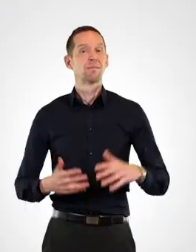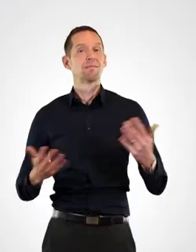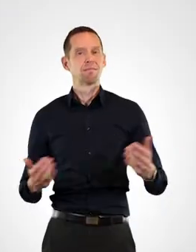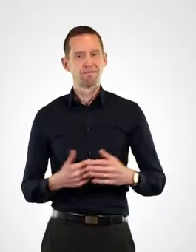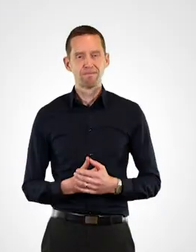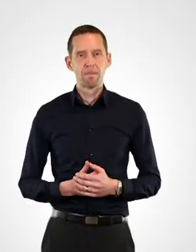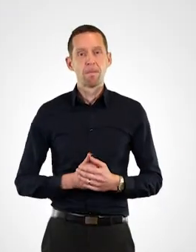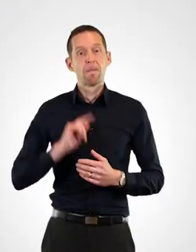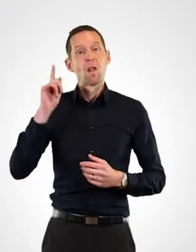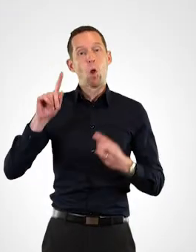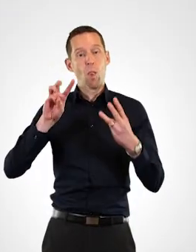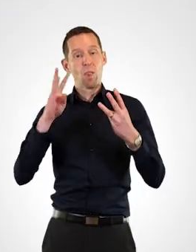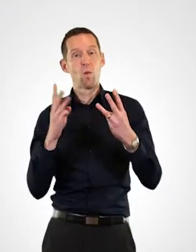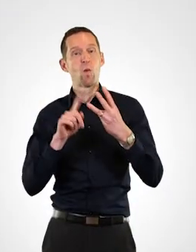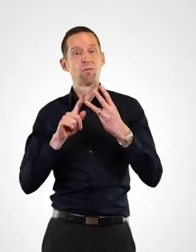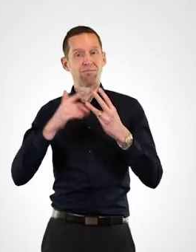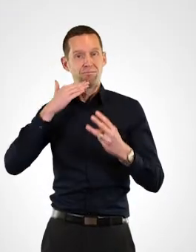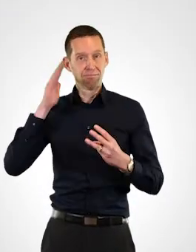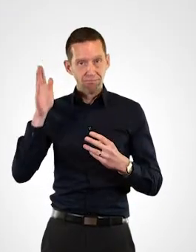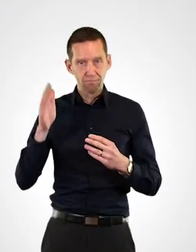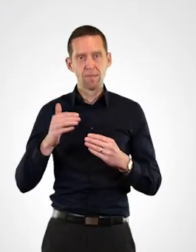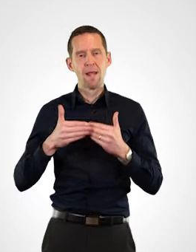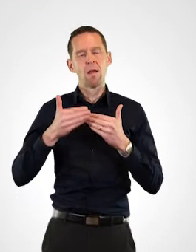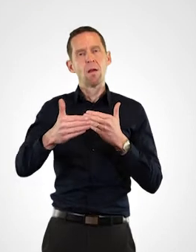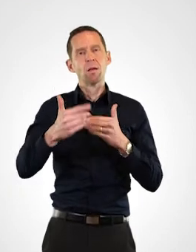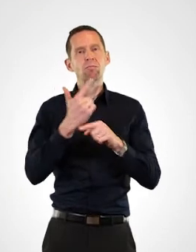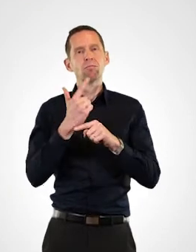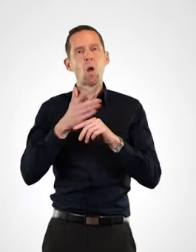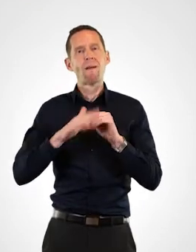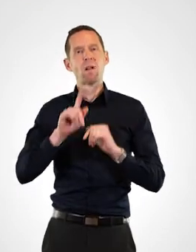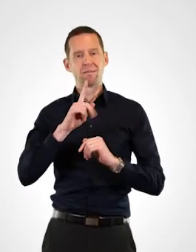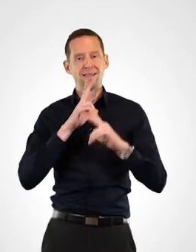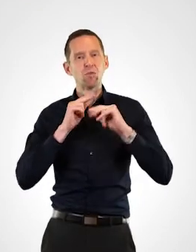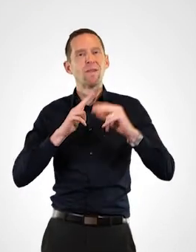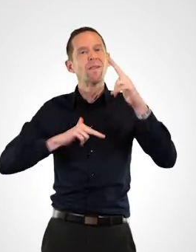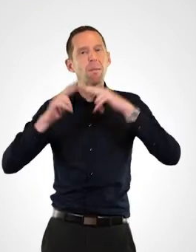All right, well welcome back. This is the third talk in a series about speech development,